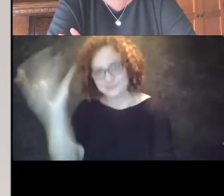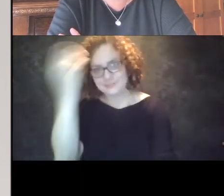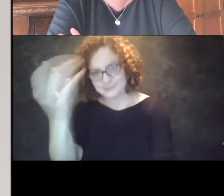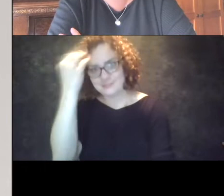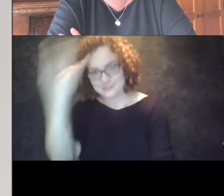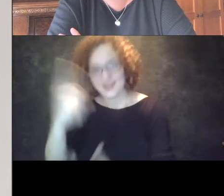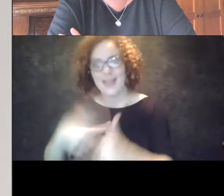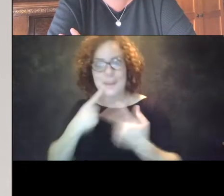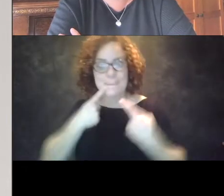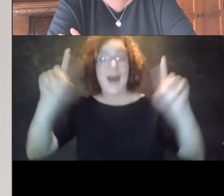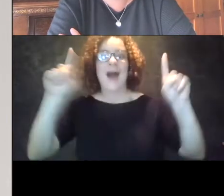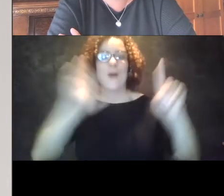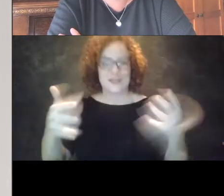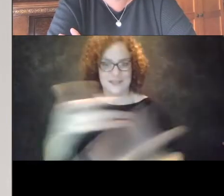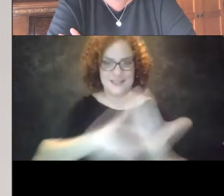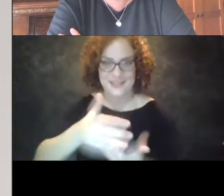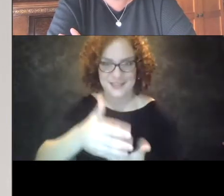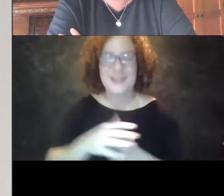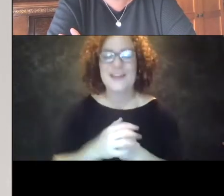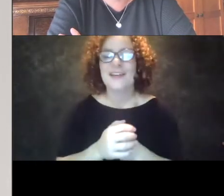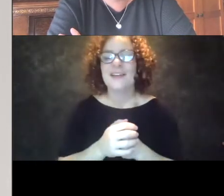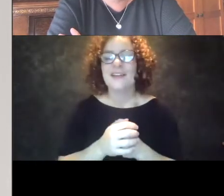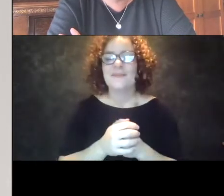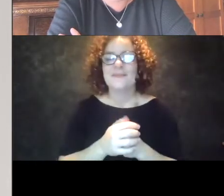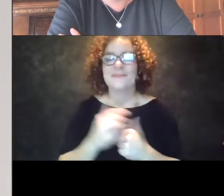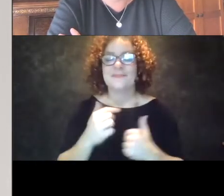I'll say it now in case we don't get to it but you know, every kid in the class doesn't